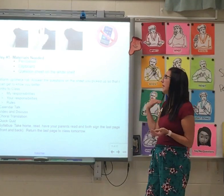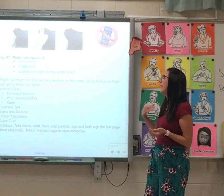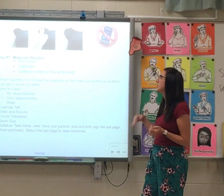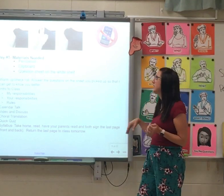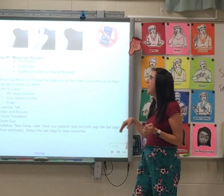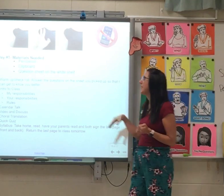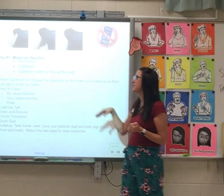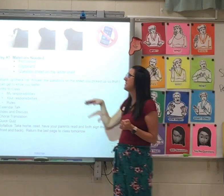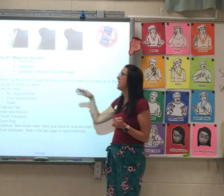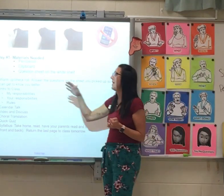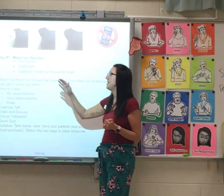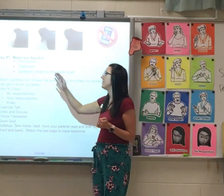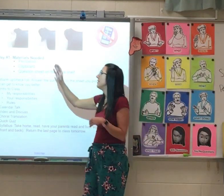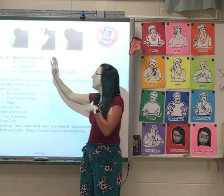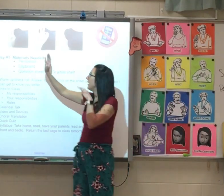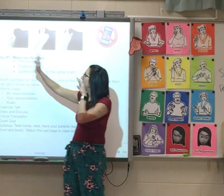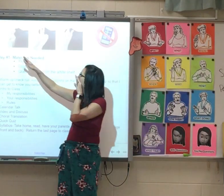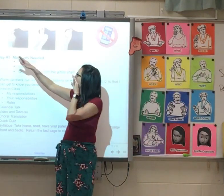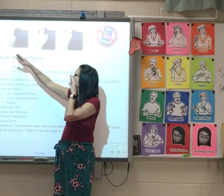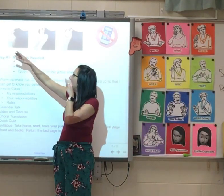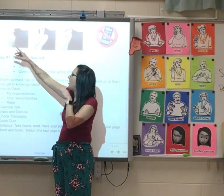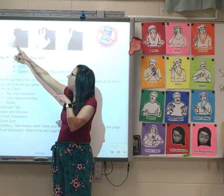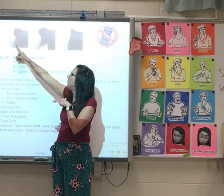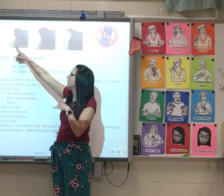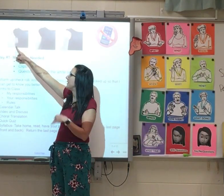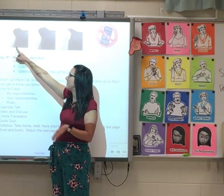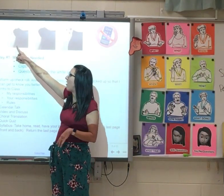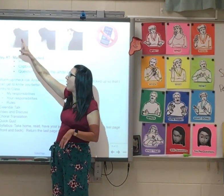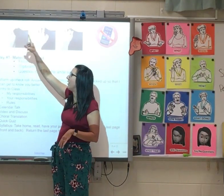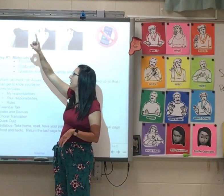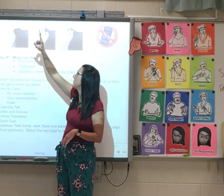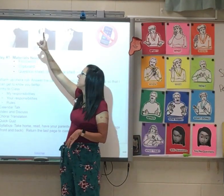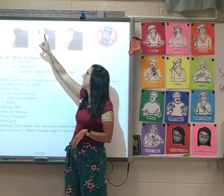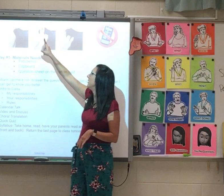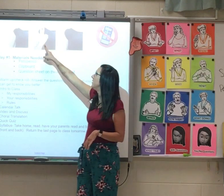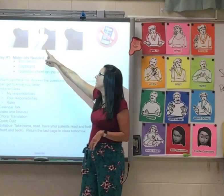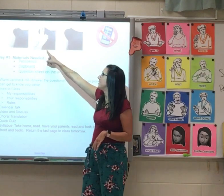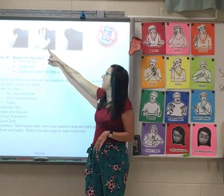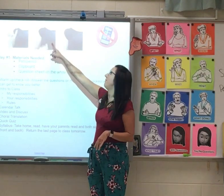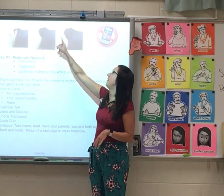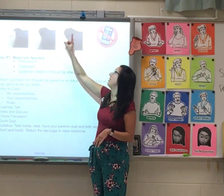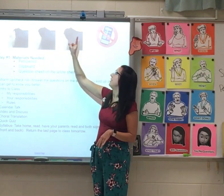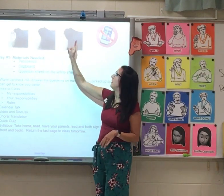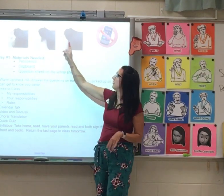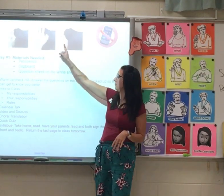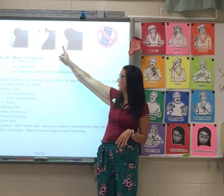it actually has the date and I in sale instead August